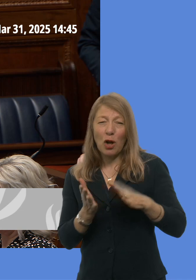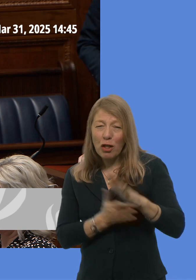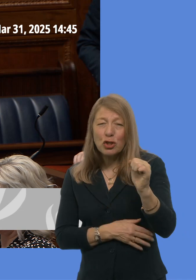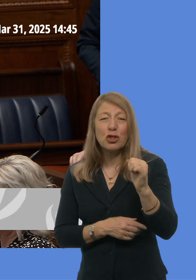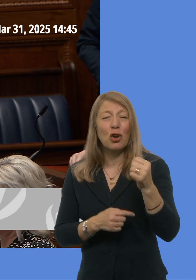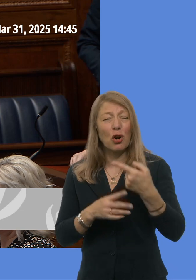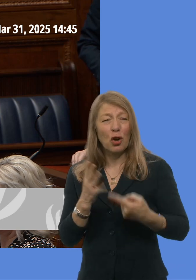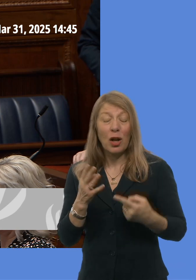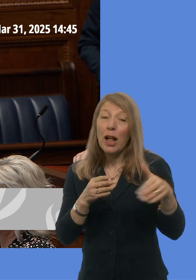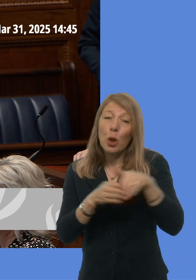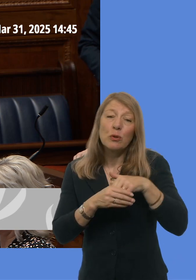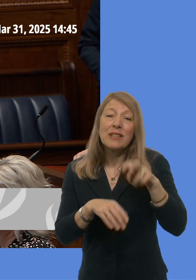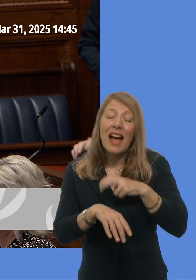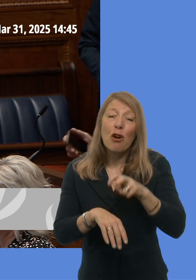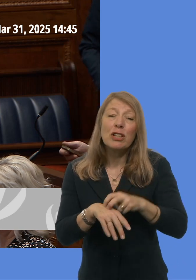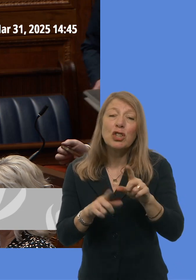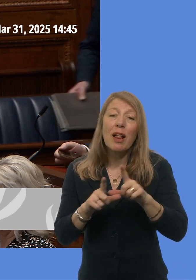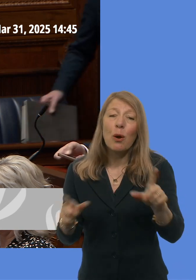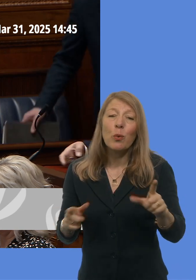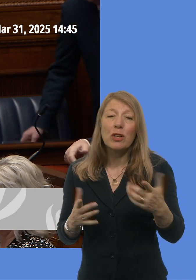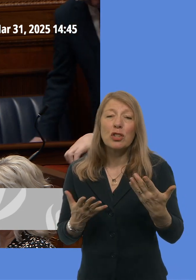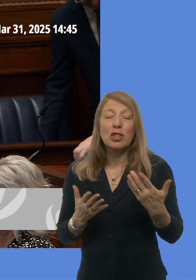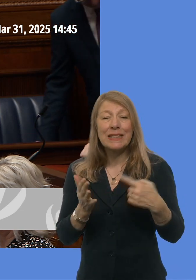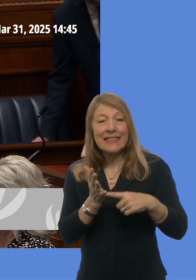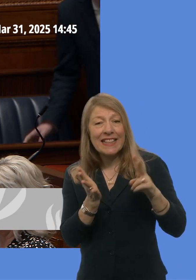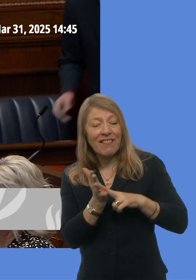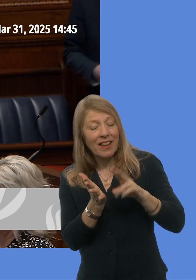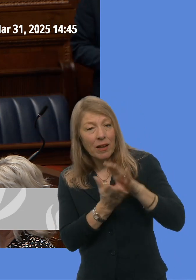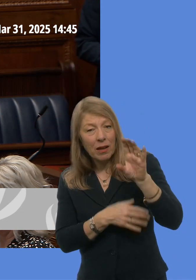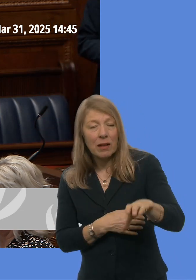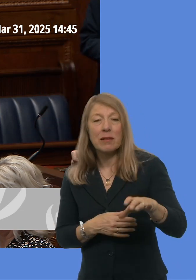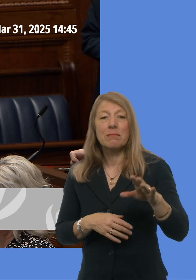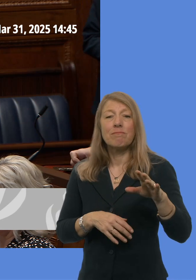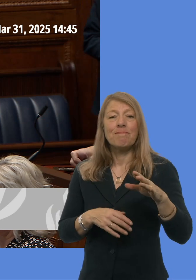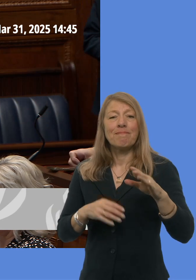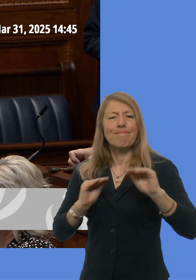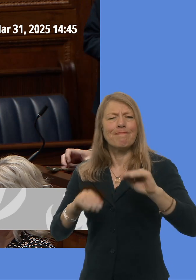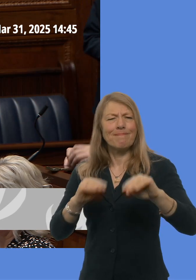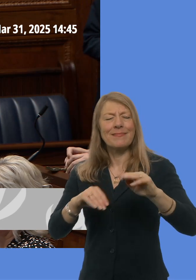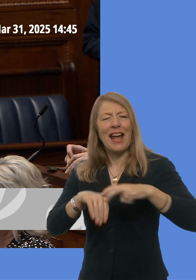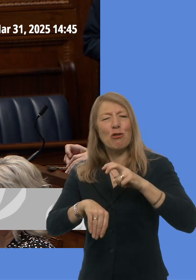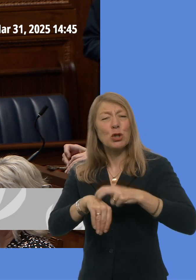Everything from a significant investment in the broadcast fund through to Irish-medium education and the cultural organisations.